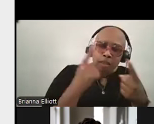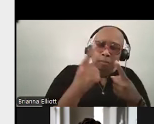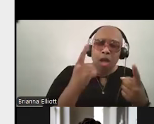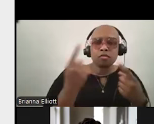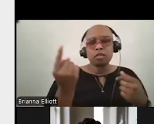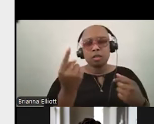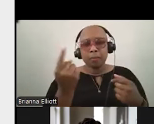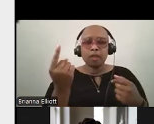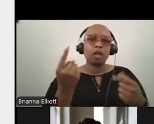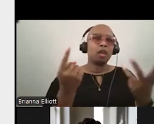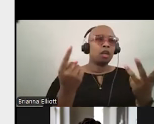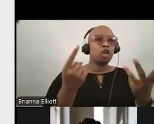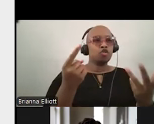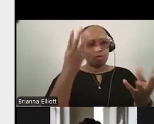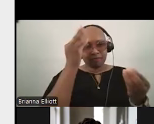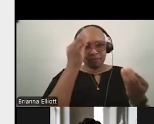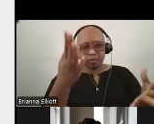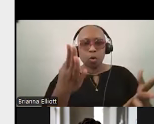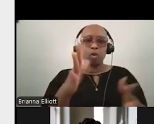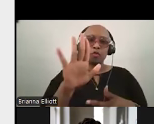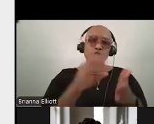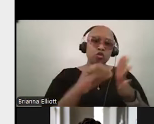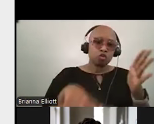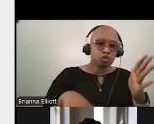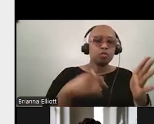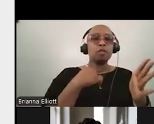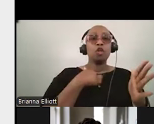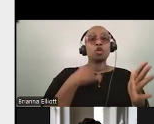use single space. Use double space. If you use single space, I can't see it. There's